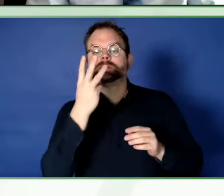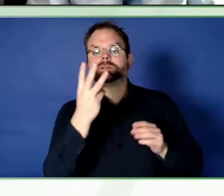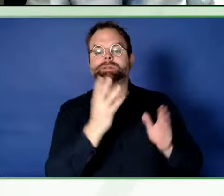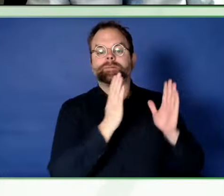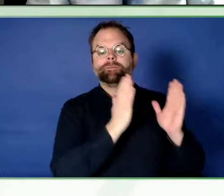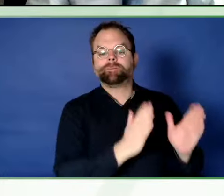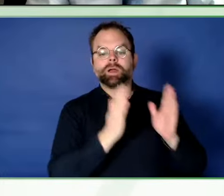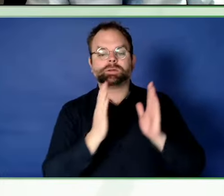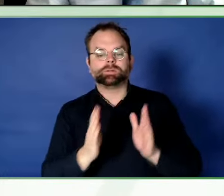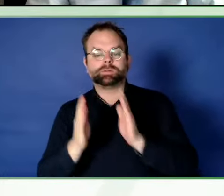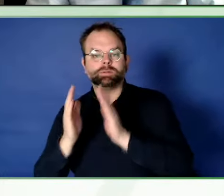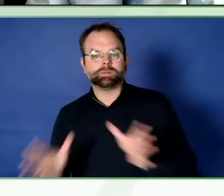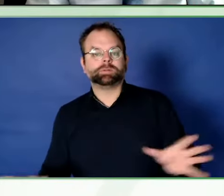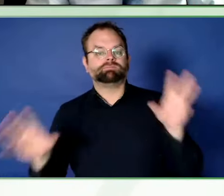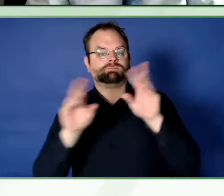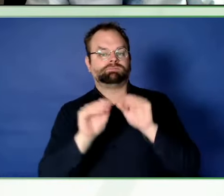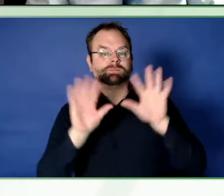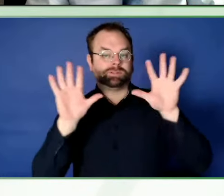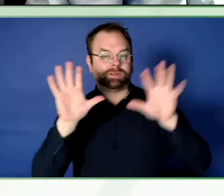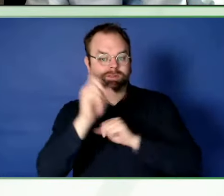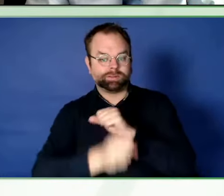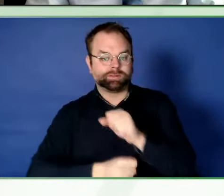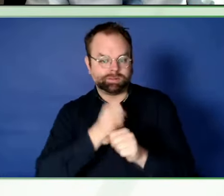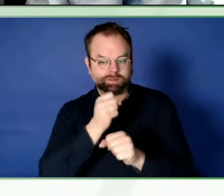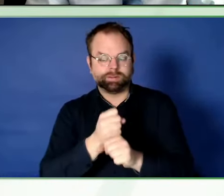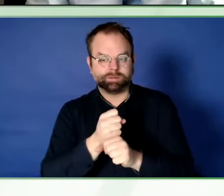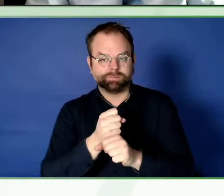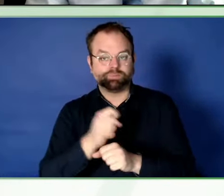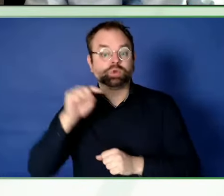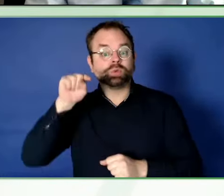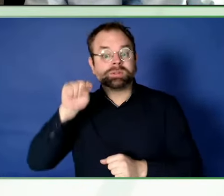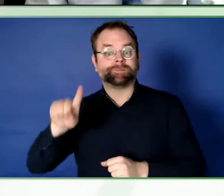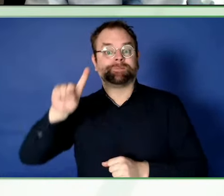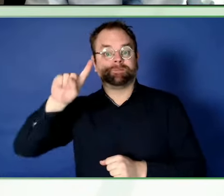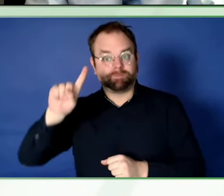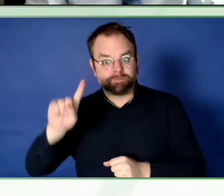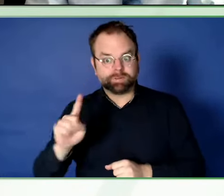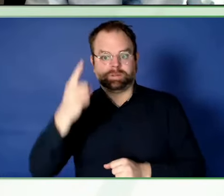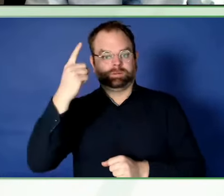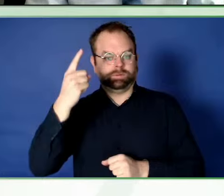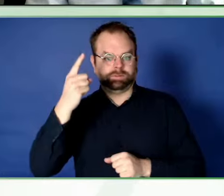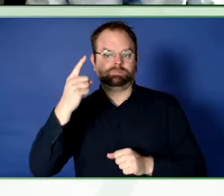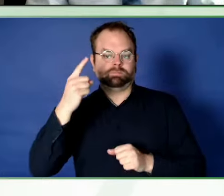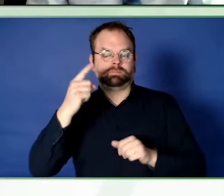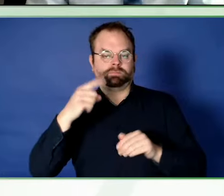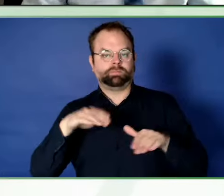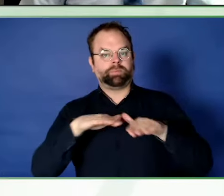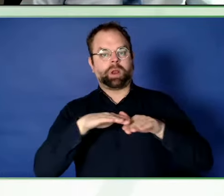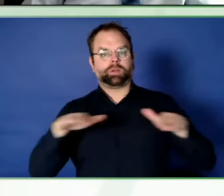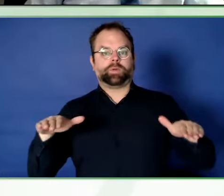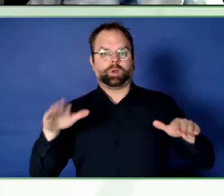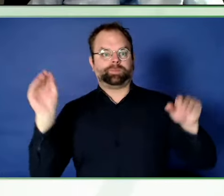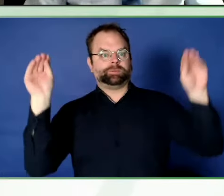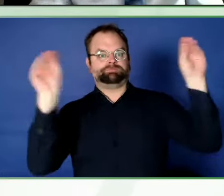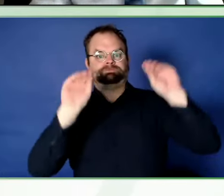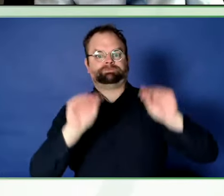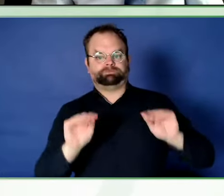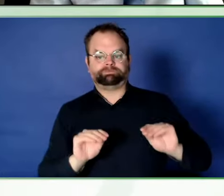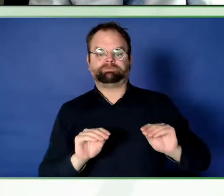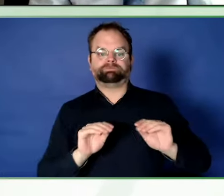To develop this project as an innovative step.